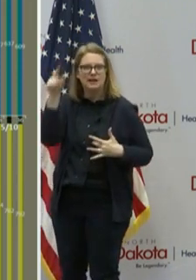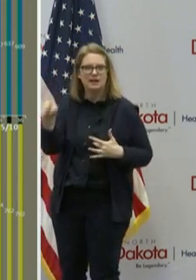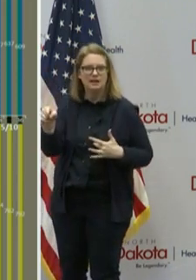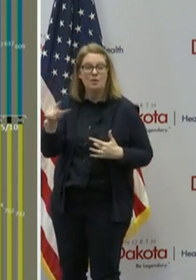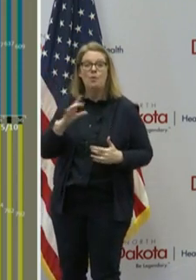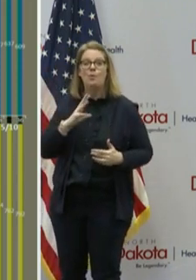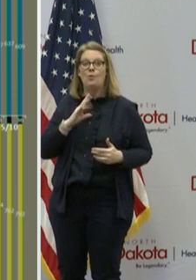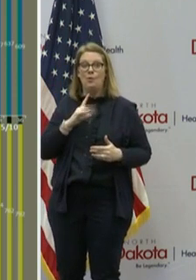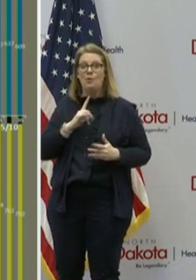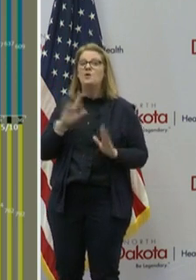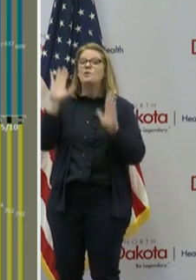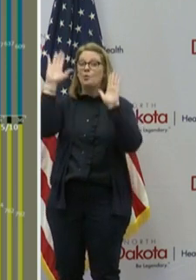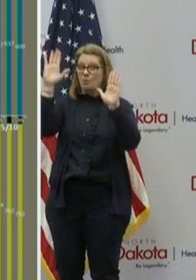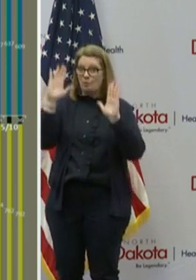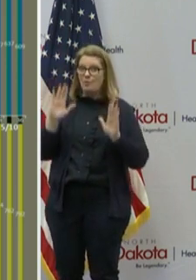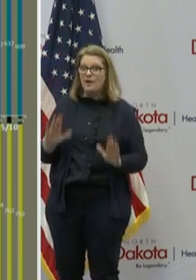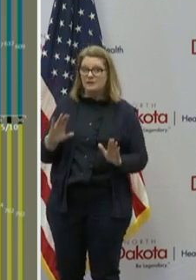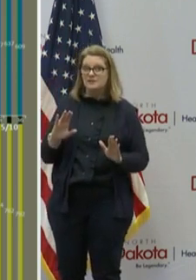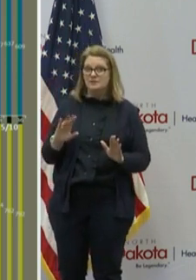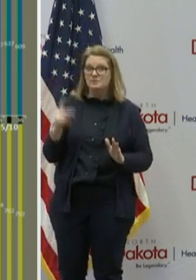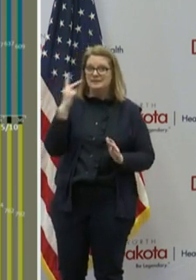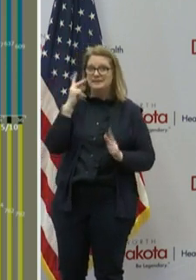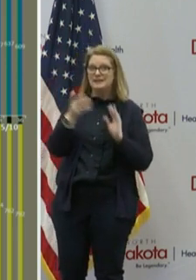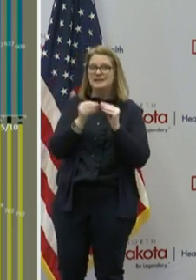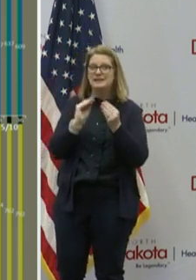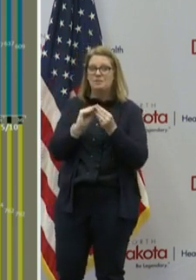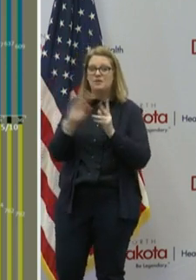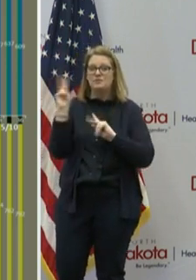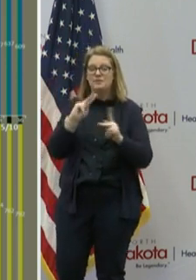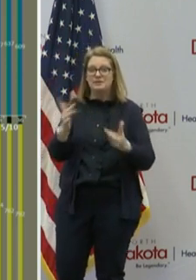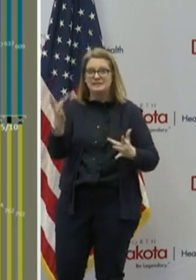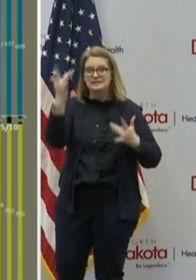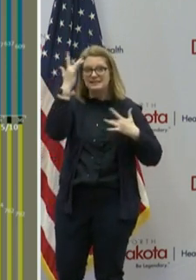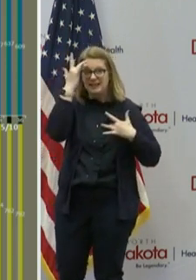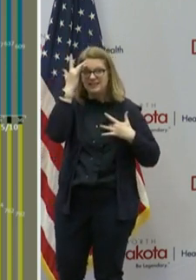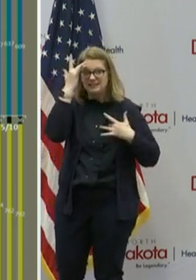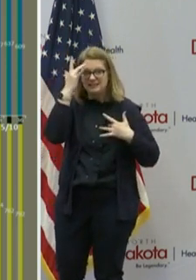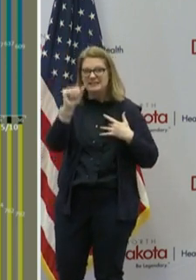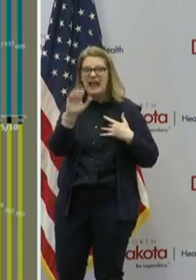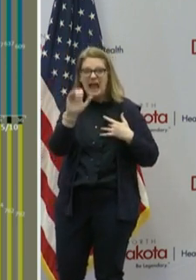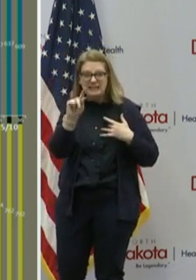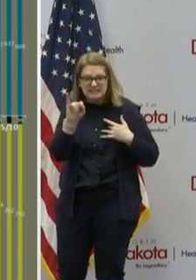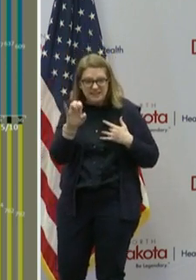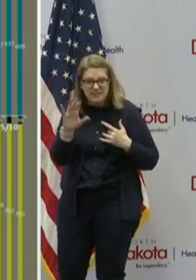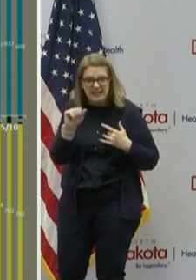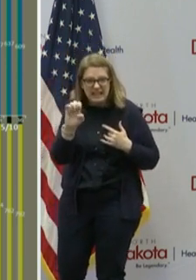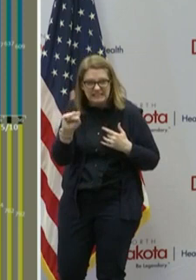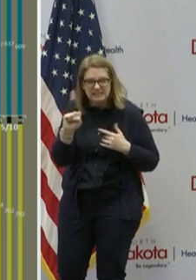RECOVERED CASES ARE OUTPACING NEW CASES, AND SO THIS IS A GREAT SPOT FOR US TO BE IN AS WE